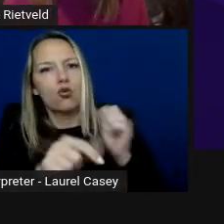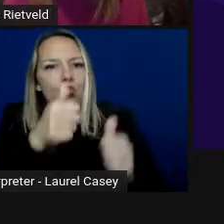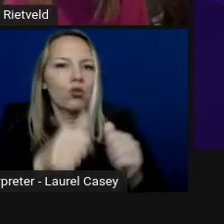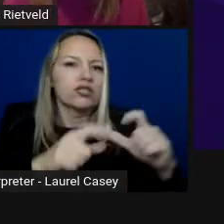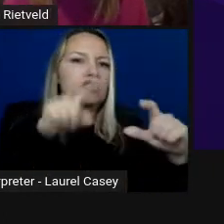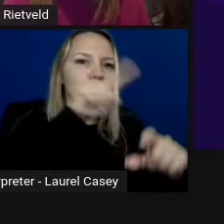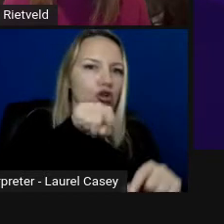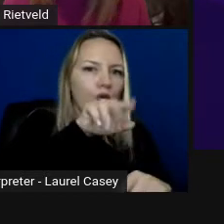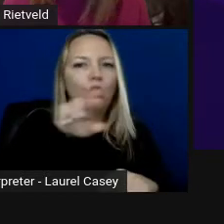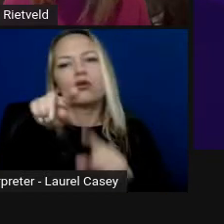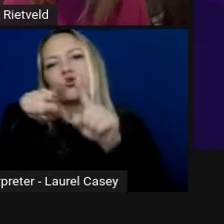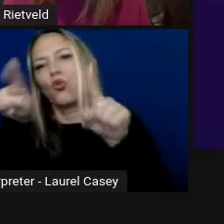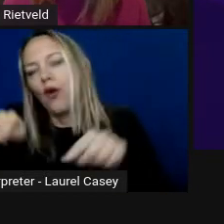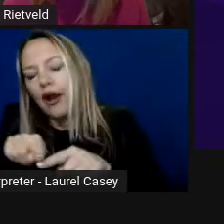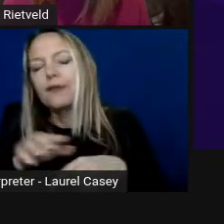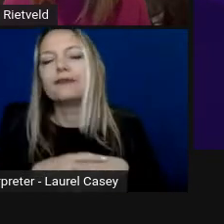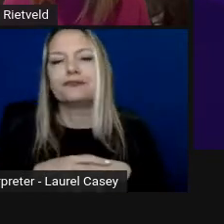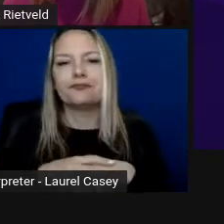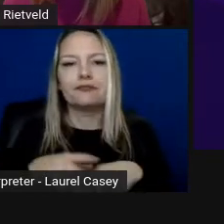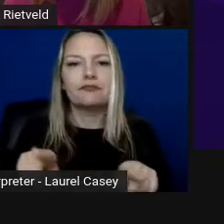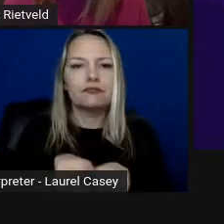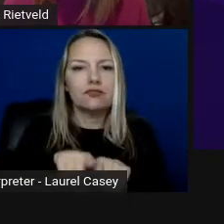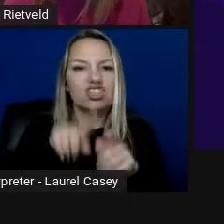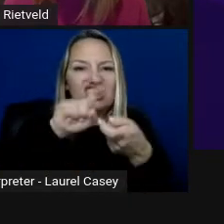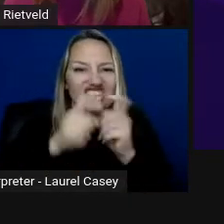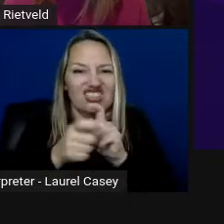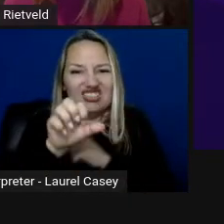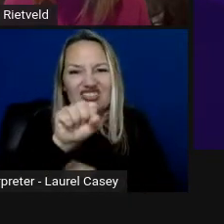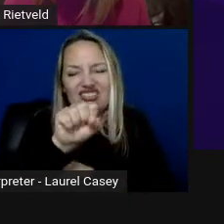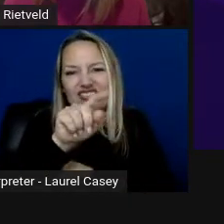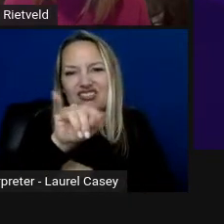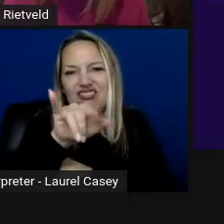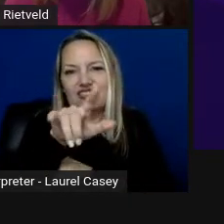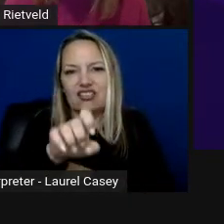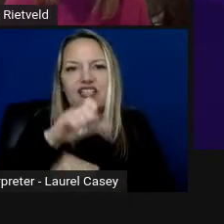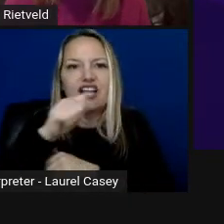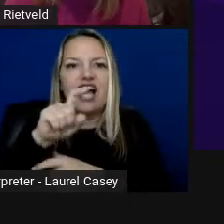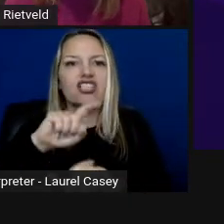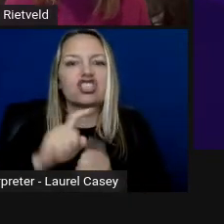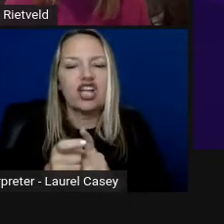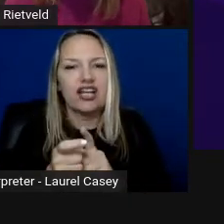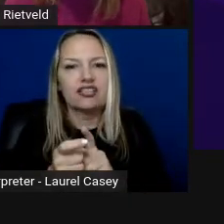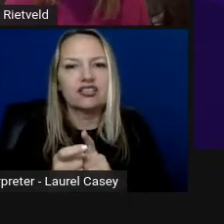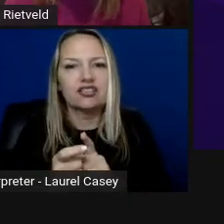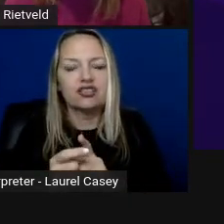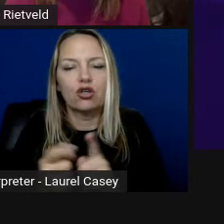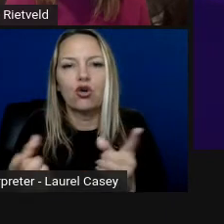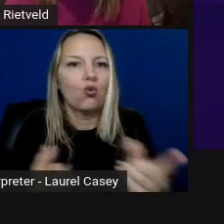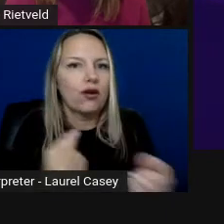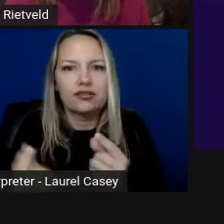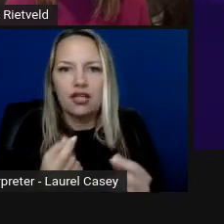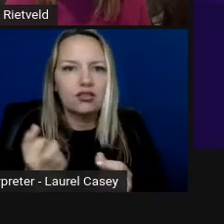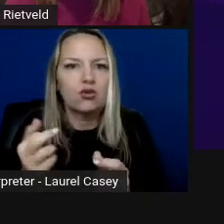You also want to make sure that changing the style doesn't change the behavior of the form element or break the functionality.